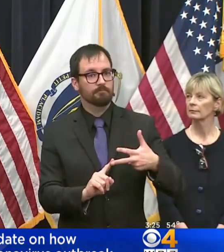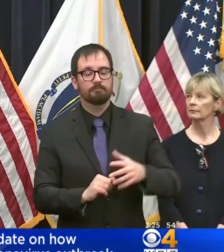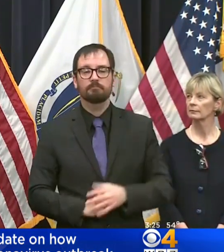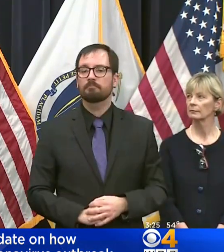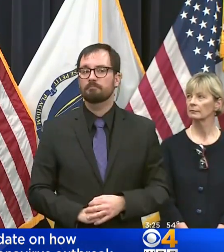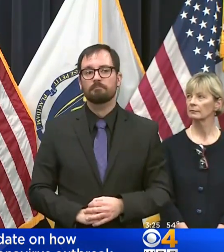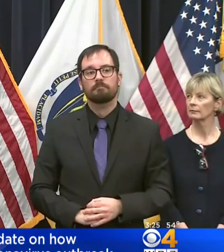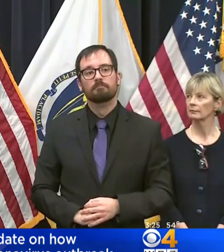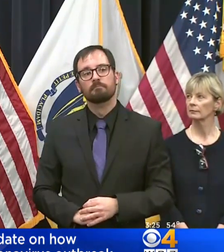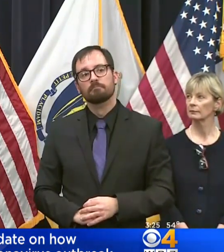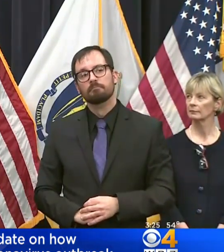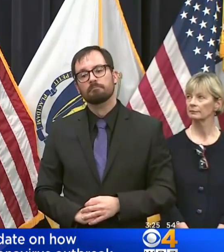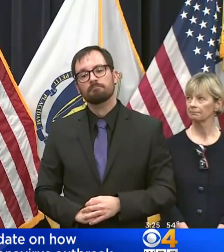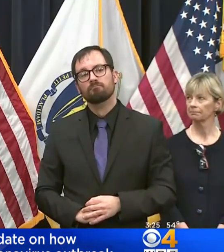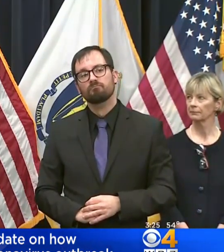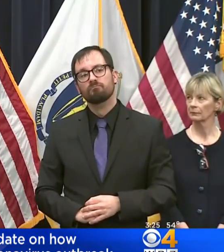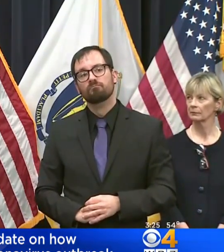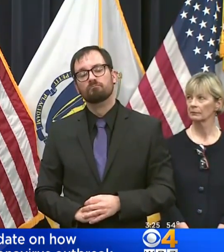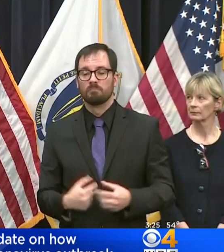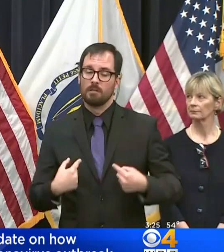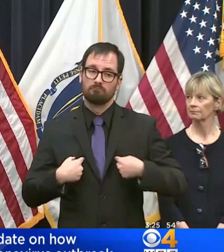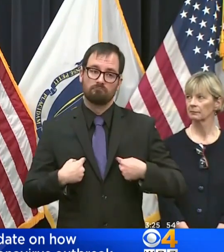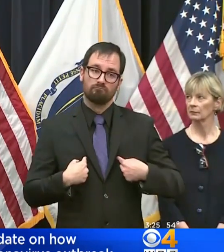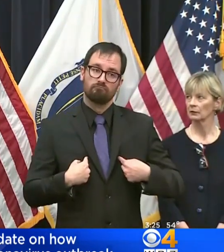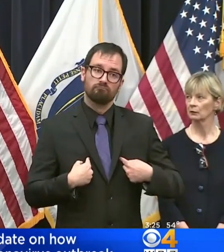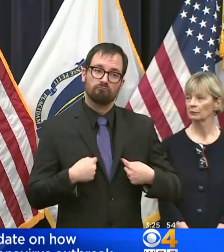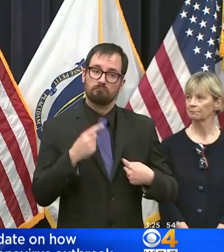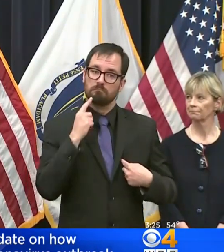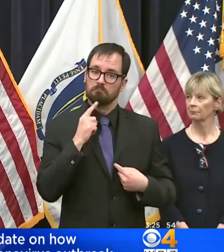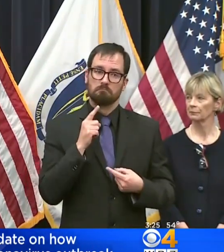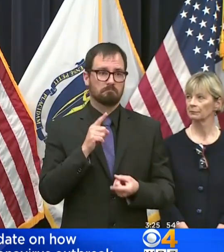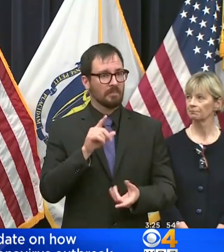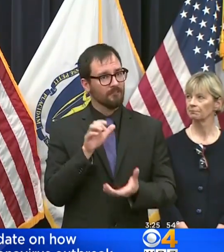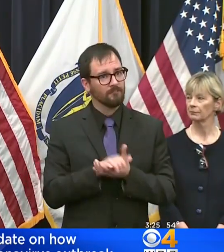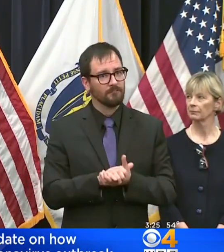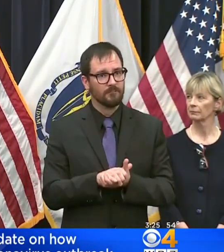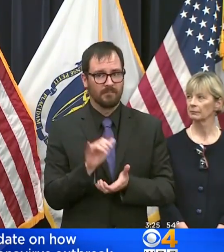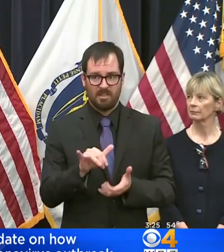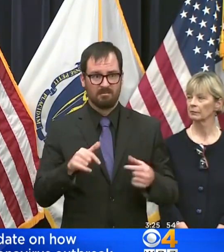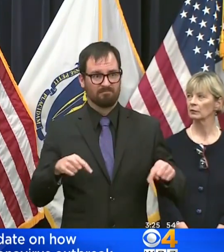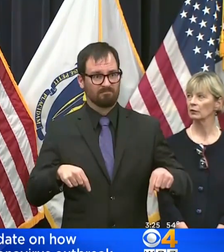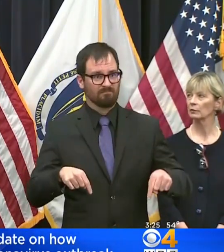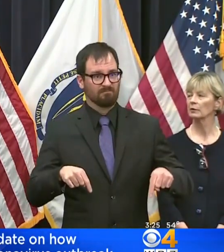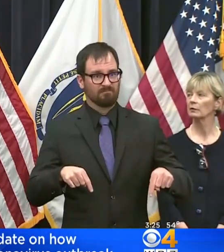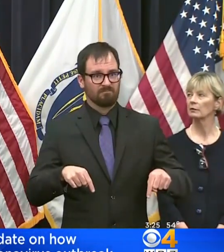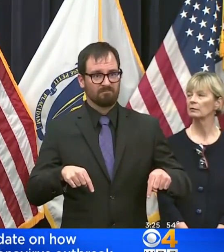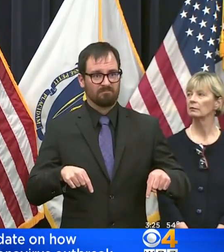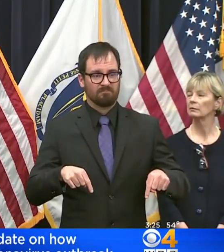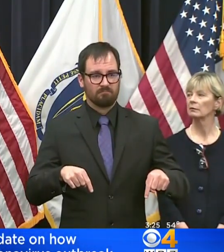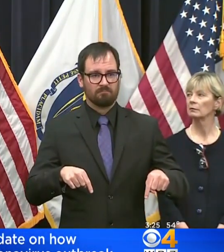PILE WITH RESPECT TO EVERY STATE, EVERY PROVIDER RIGHT NOW. I THINK IT IS CRITICAL THAT THE FEDS MOVE A LOT FASTER ON THAT